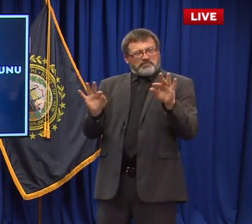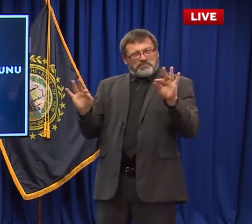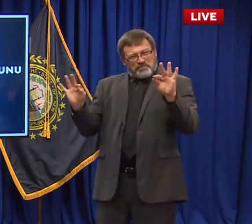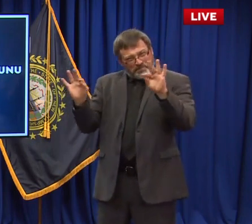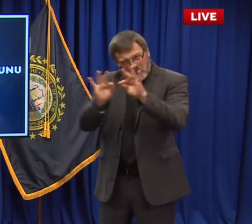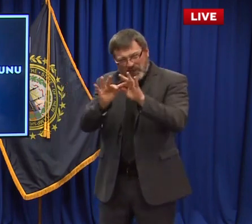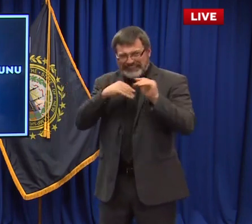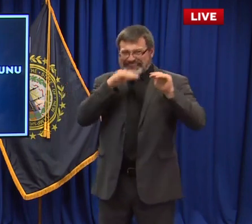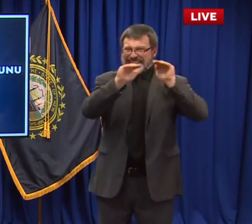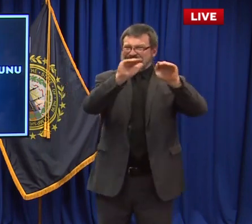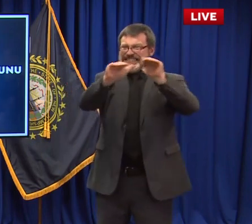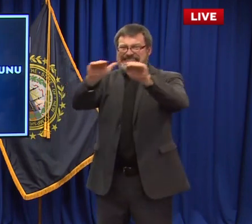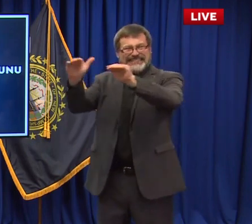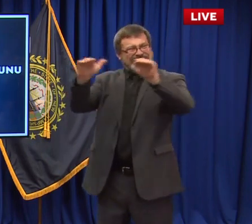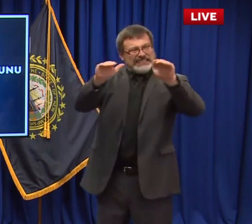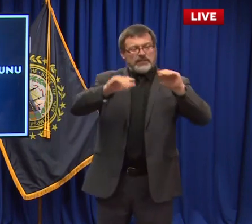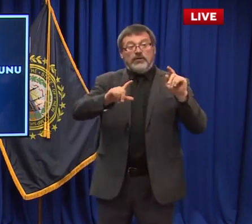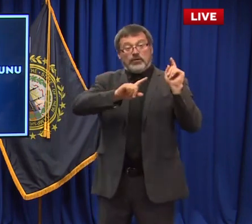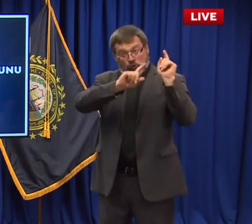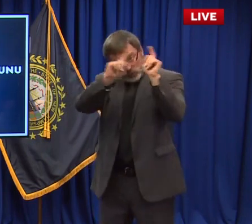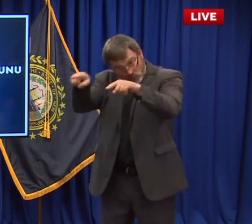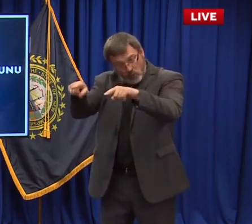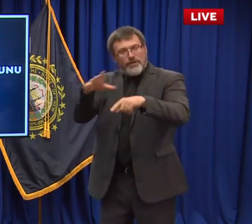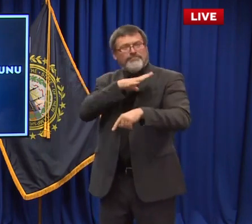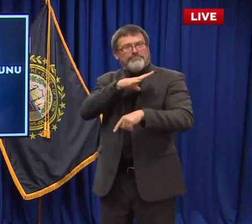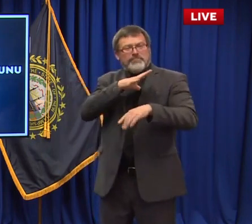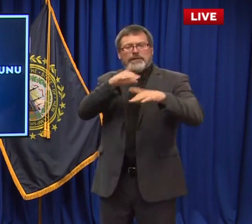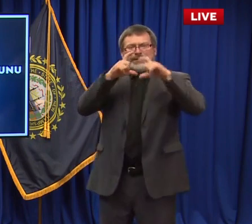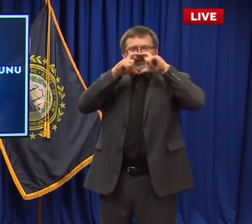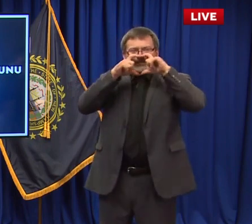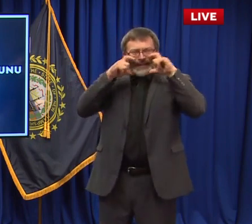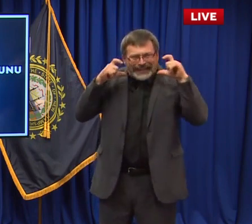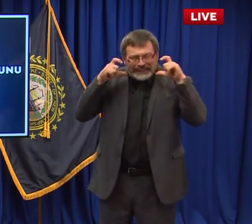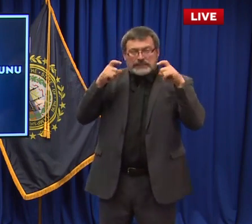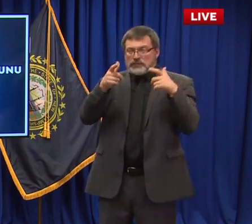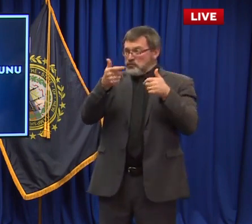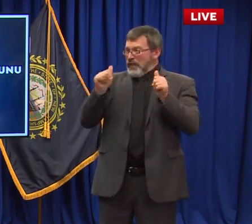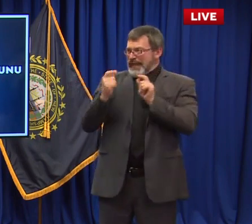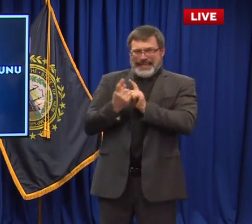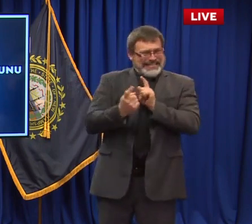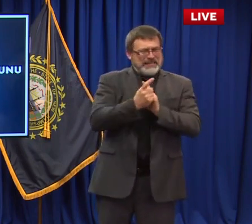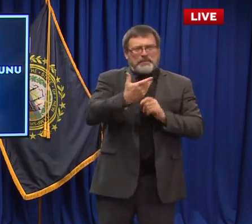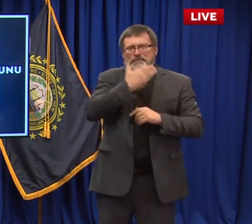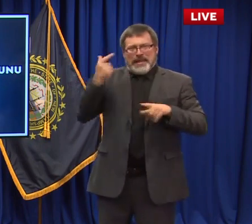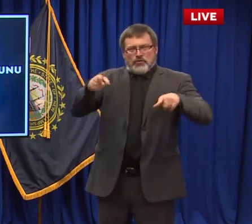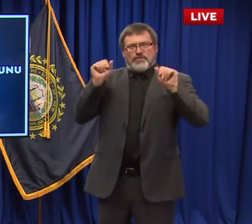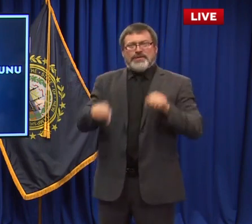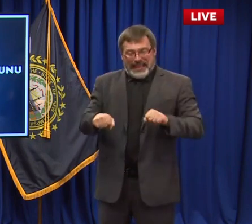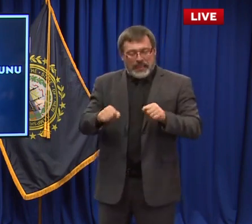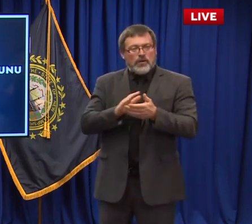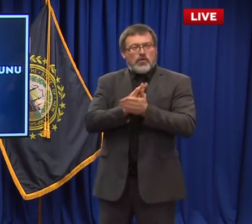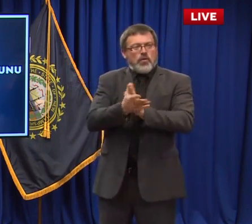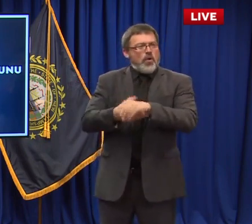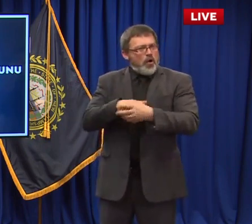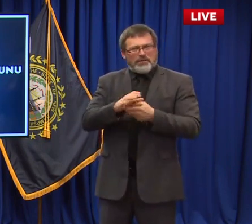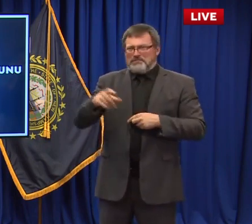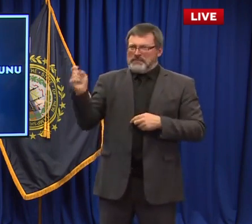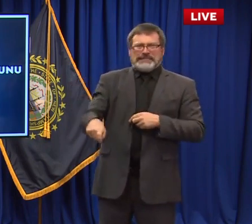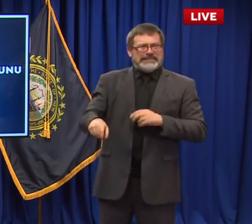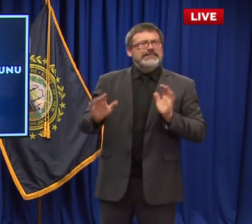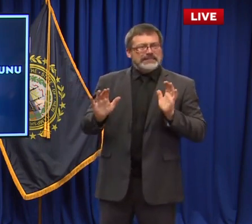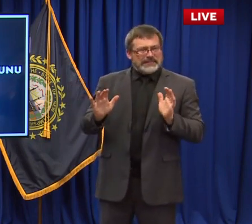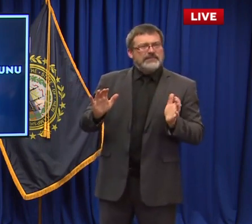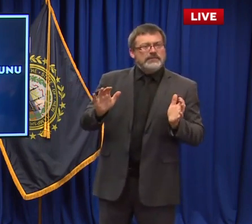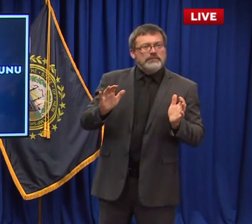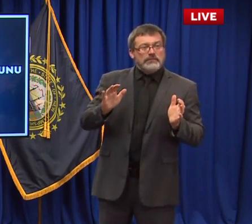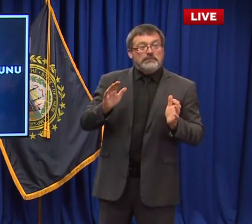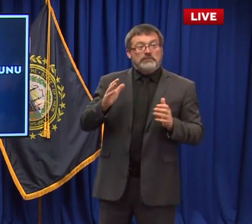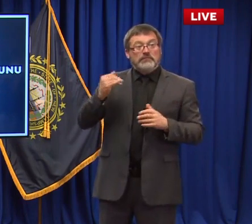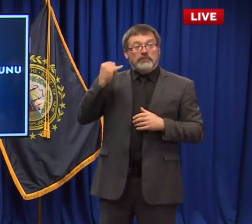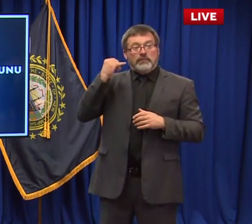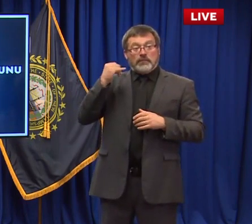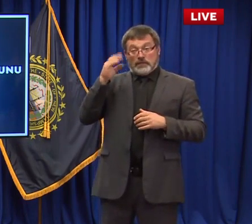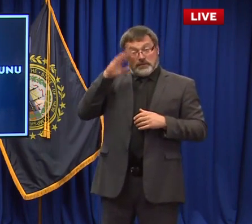THOSE EVENTS NEED TO TAKE A ROPE THE GOVERNOR JUST HIGHLIGHTED -- HAND HYGIENE, MASK WEARING, MAINTAIN A DISTANCE OF AT LEAST SIX FEET FROM OTHER PEOPLE.